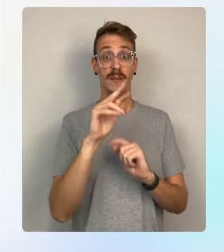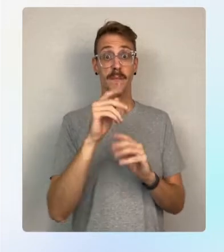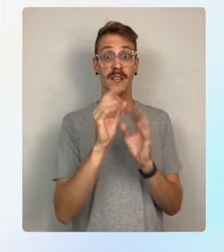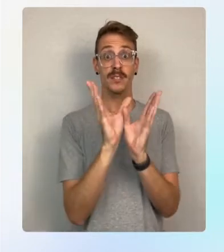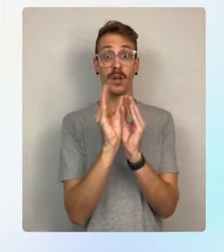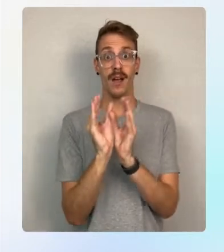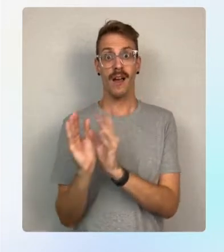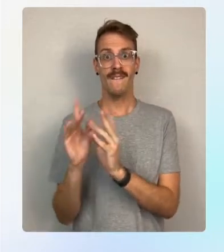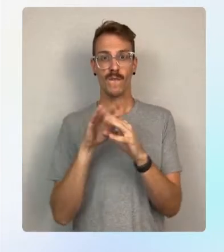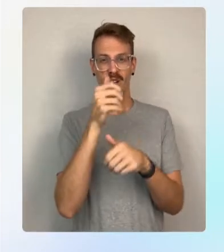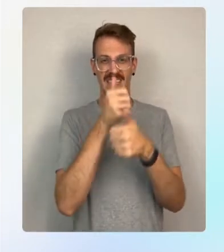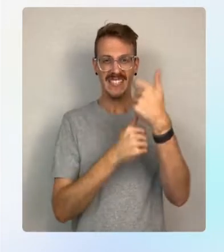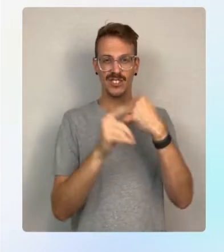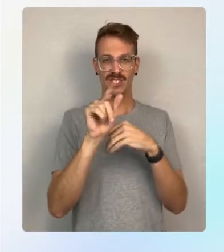for each tile individually.